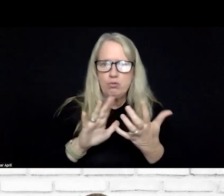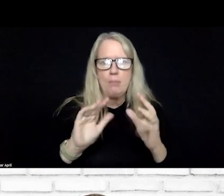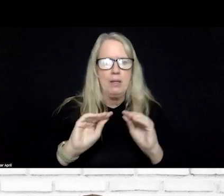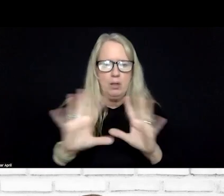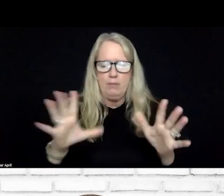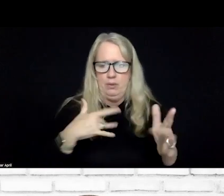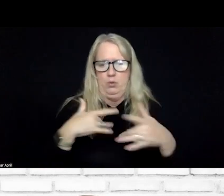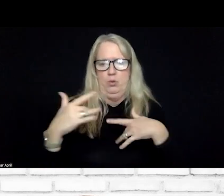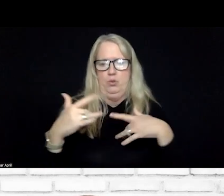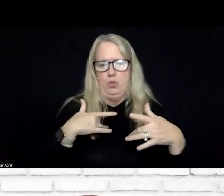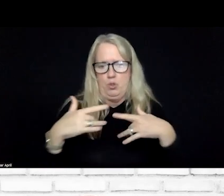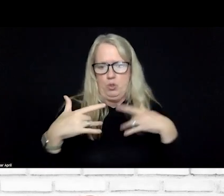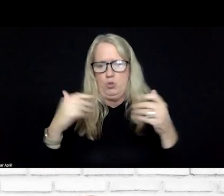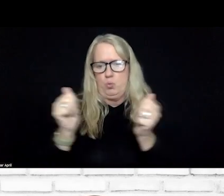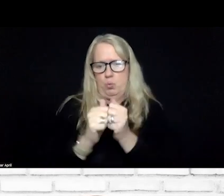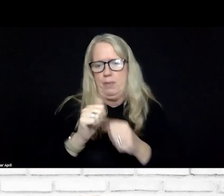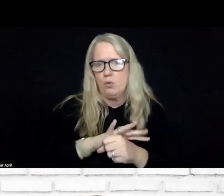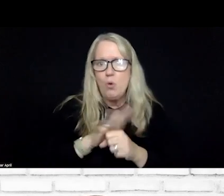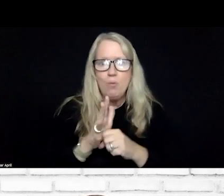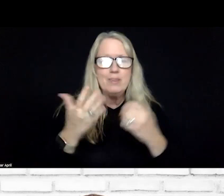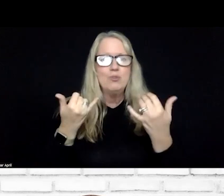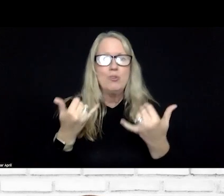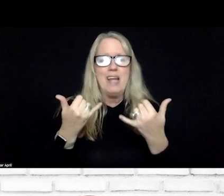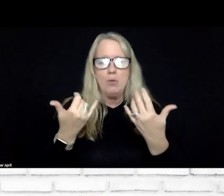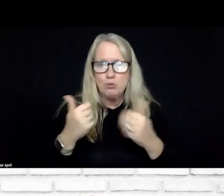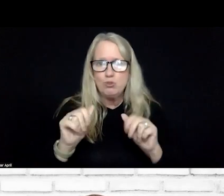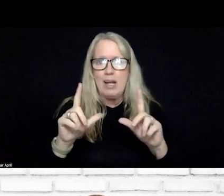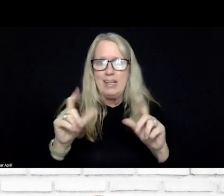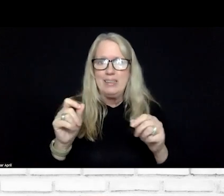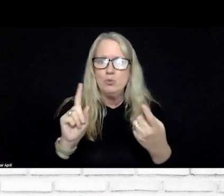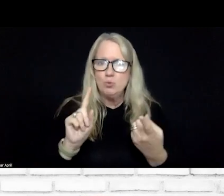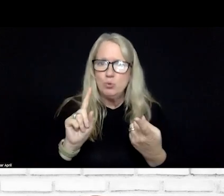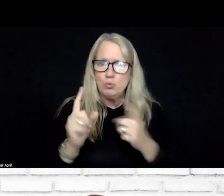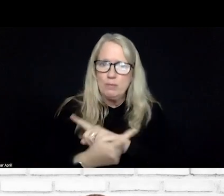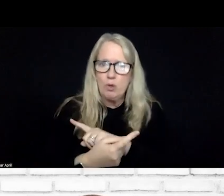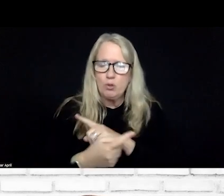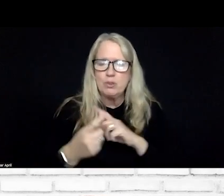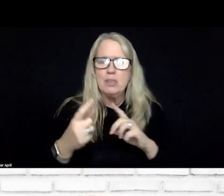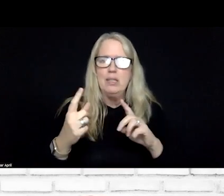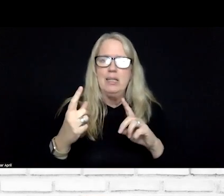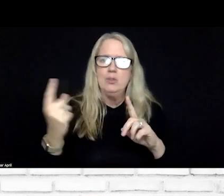ADDRESSES COVID SO WE ARE TRYING TO BRING IT BACK TO A LEVEL TO